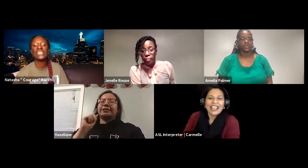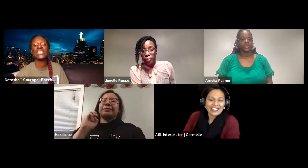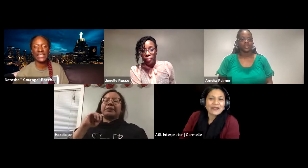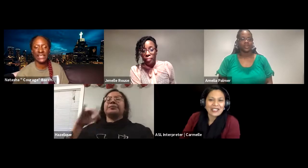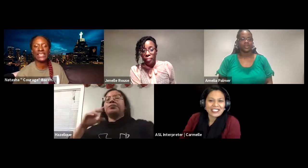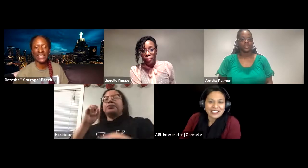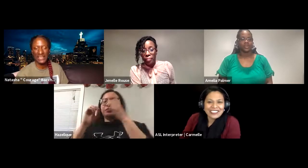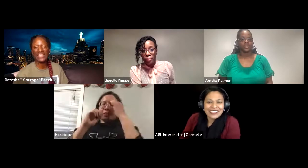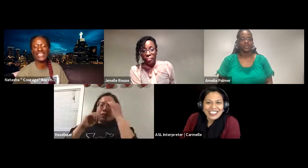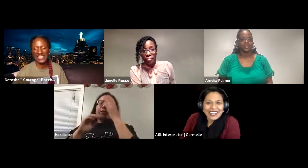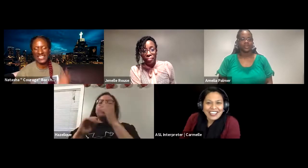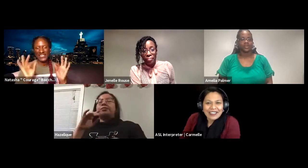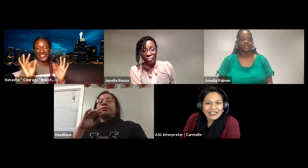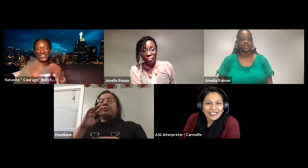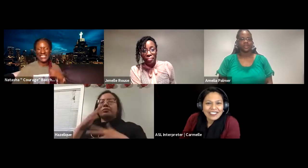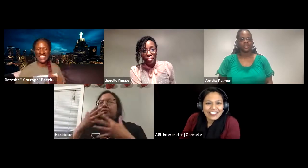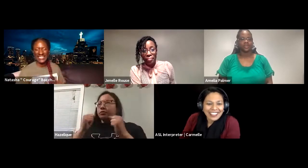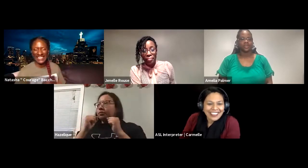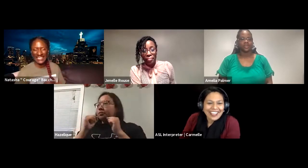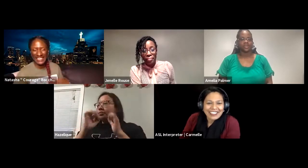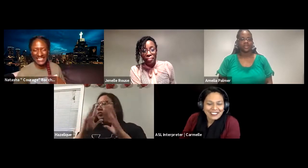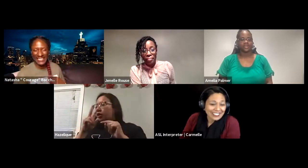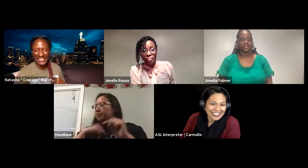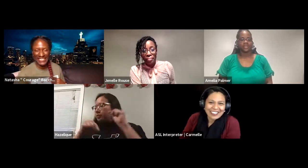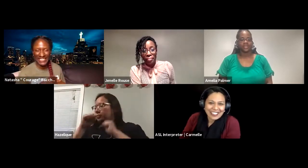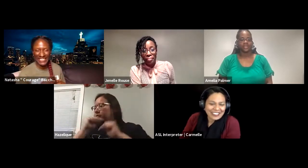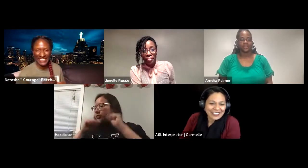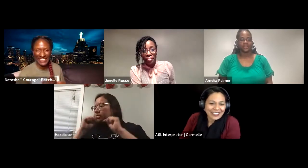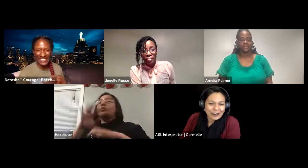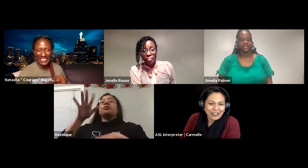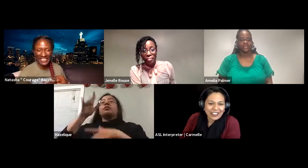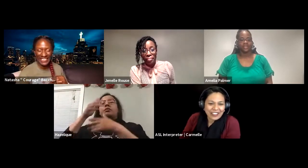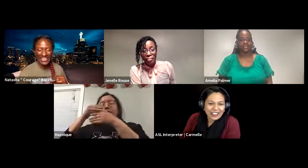at western in the academic-- sorry i had to clarify that--